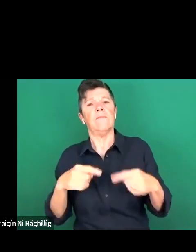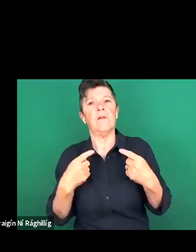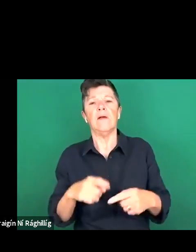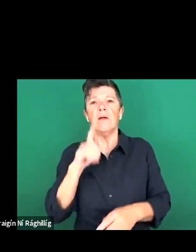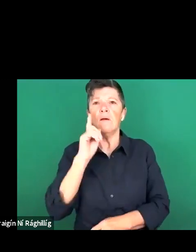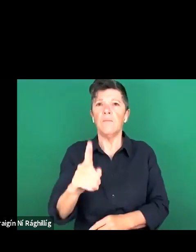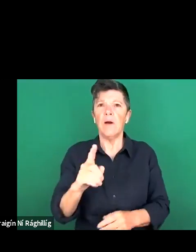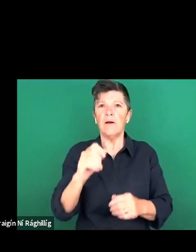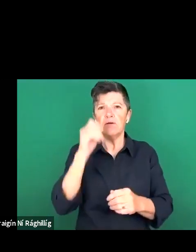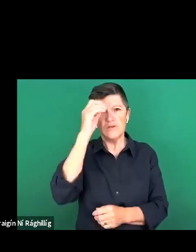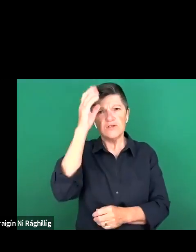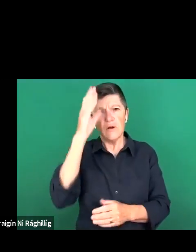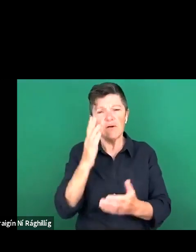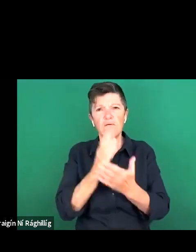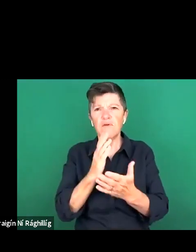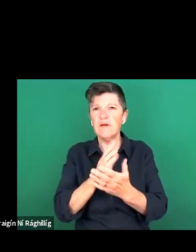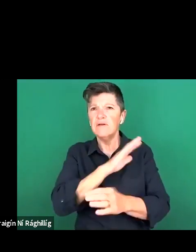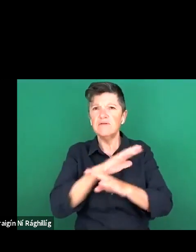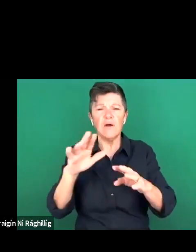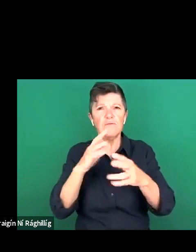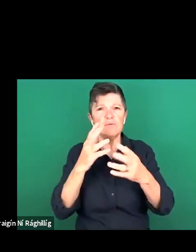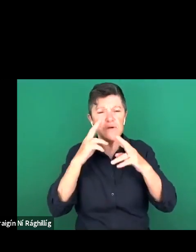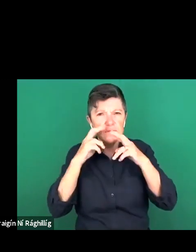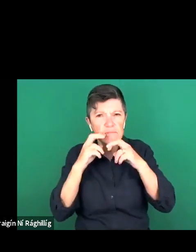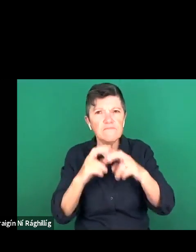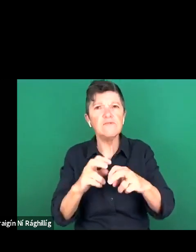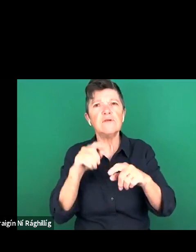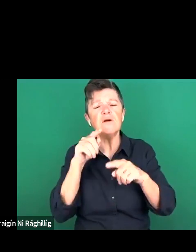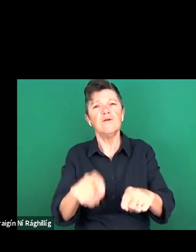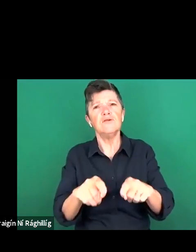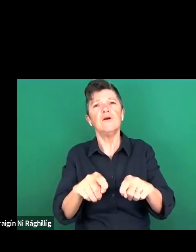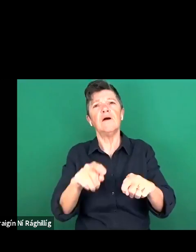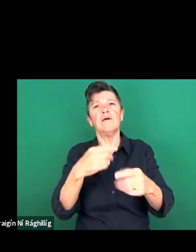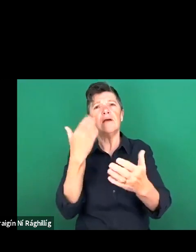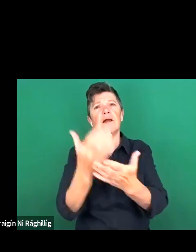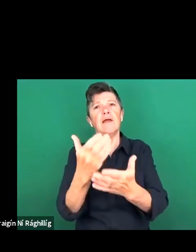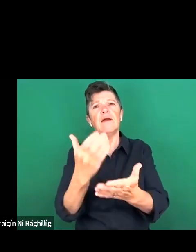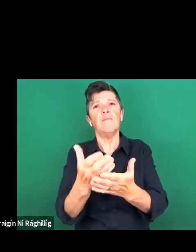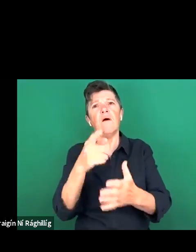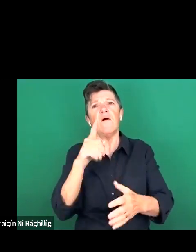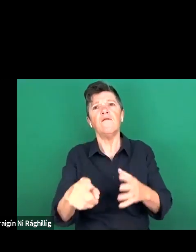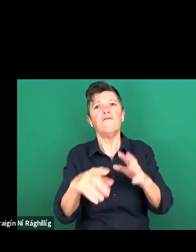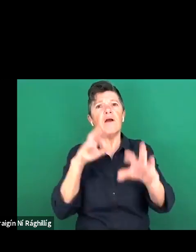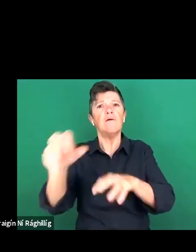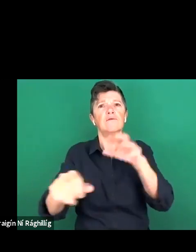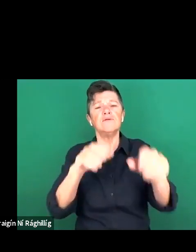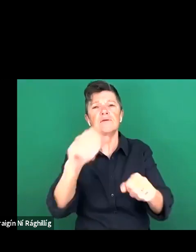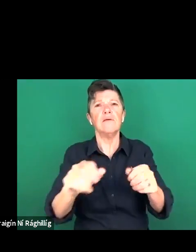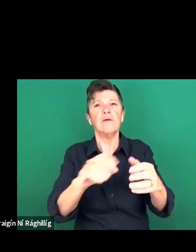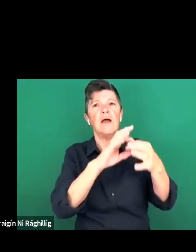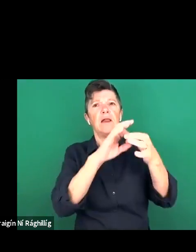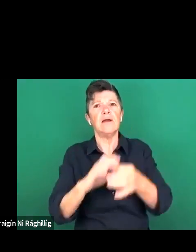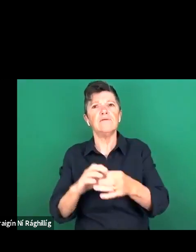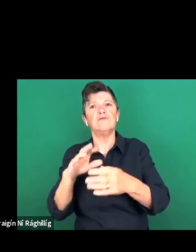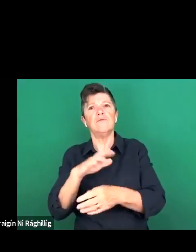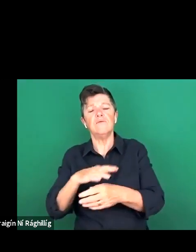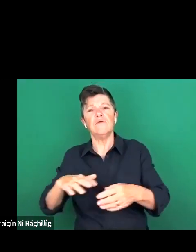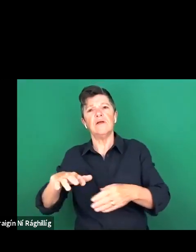to the demise of empire European states have increasingly invoked welfare as central to their legit